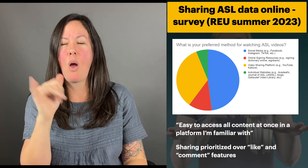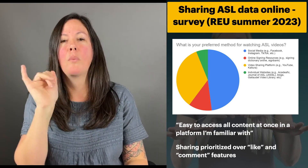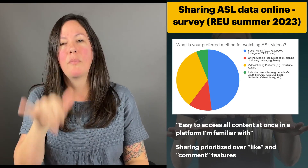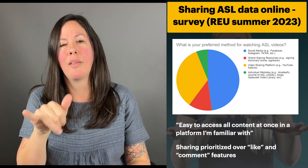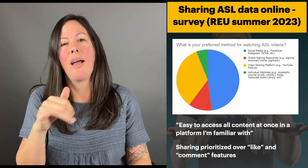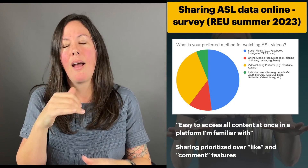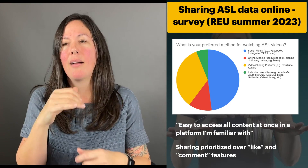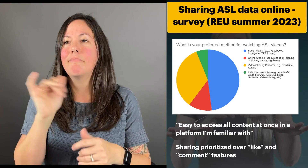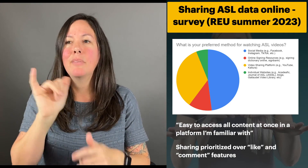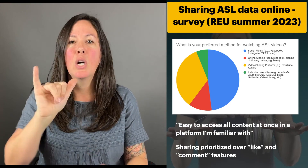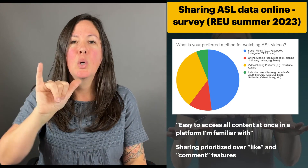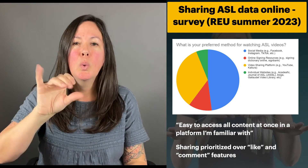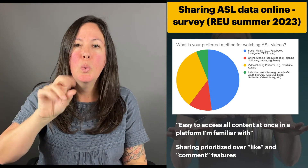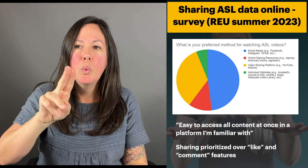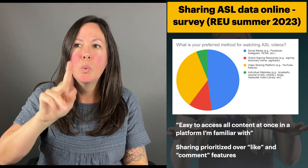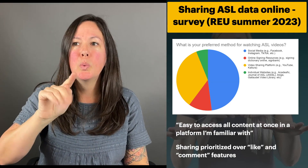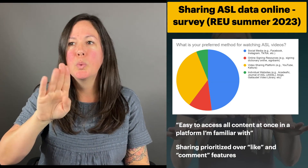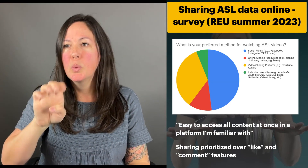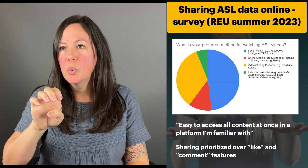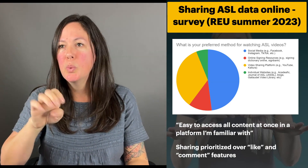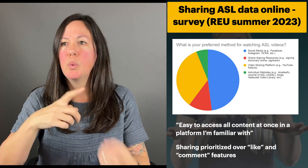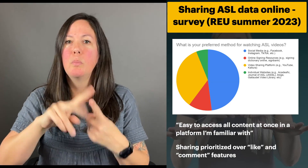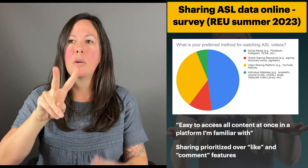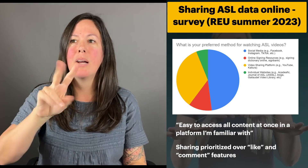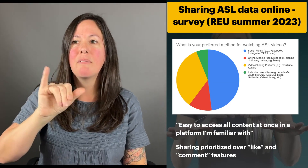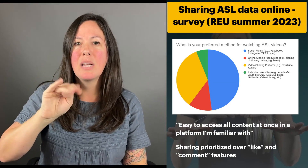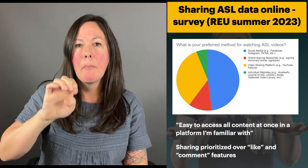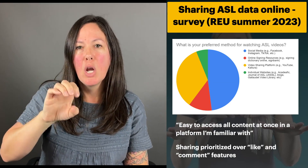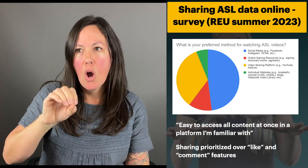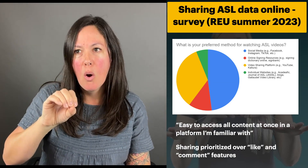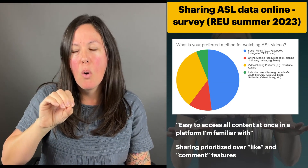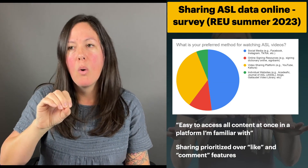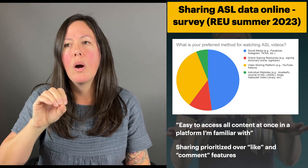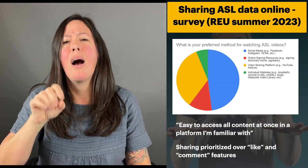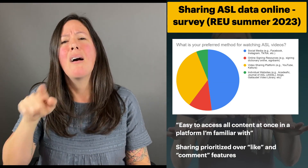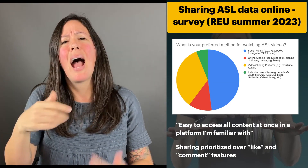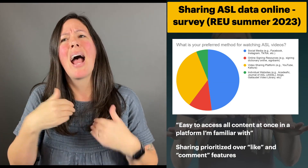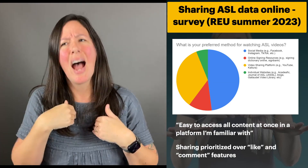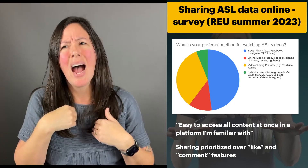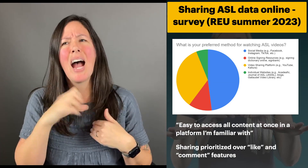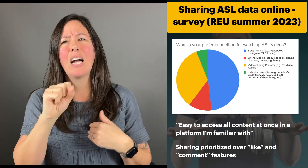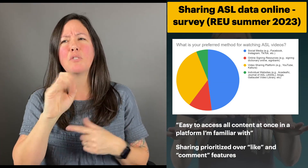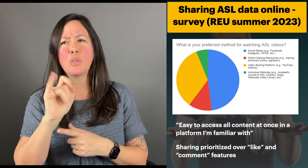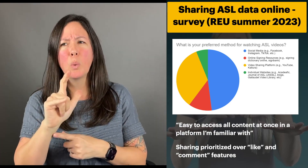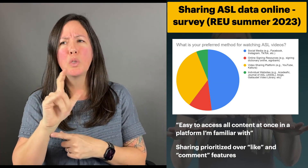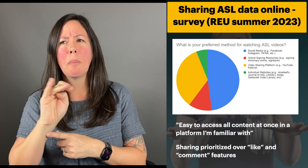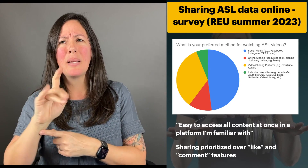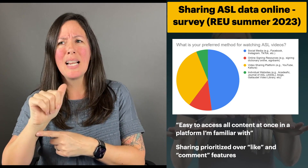Etc so that's the blue sections social media the second biggest was the yellow